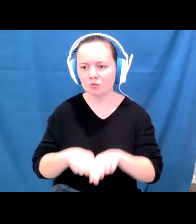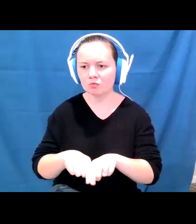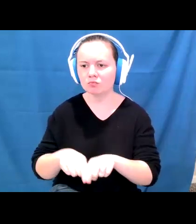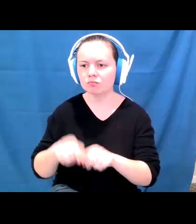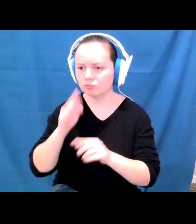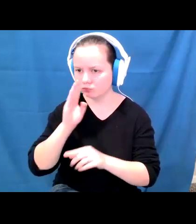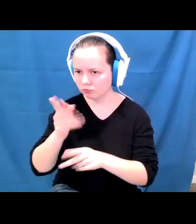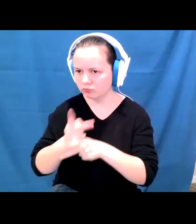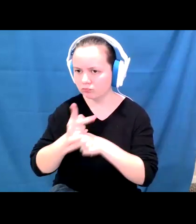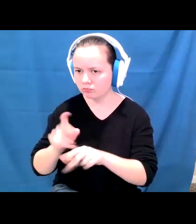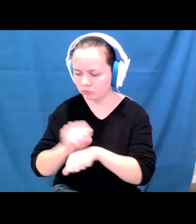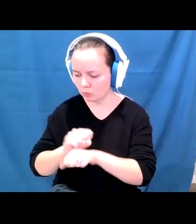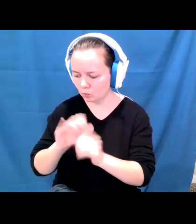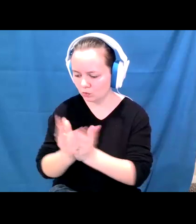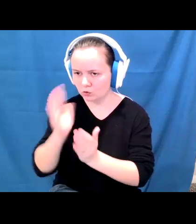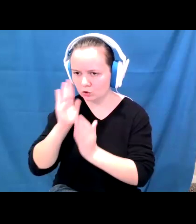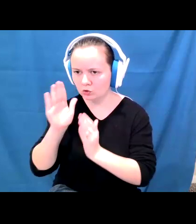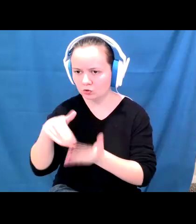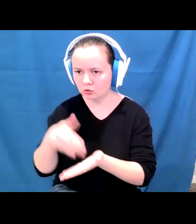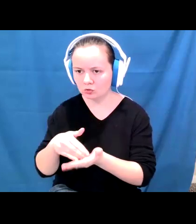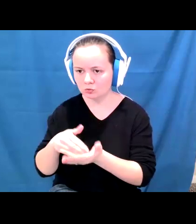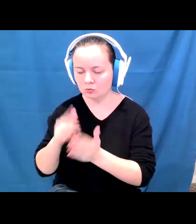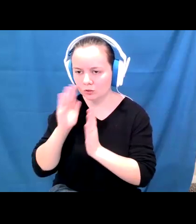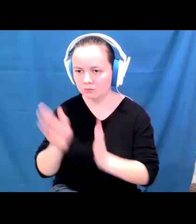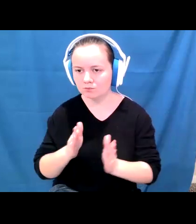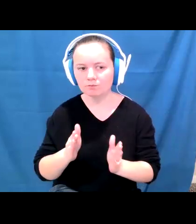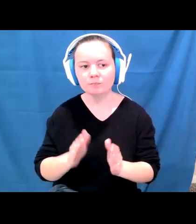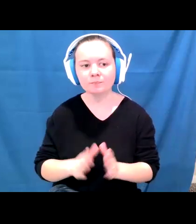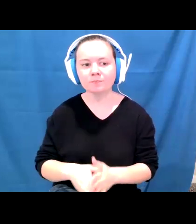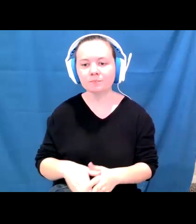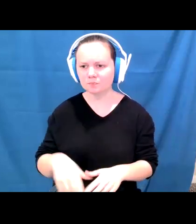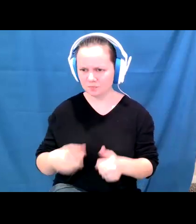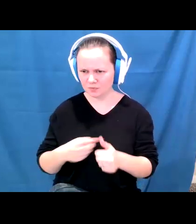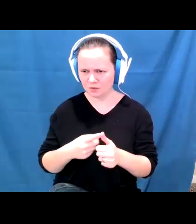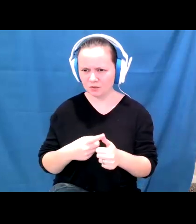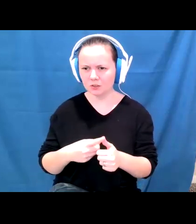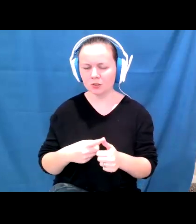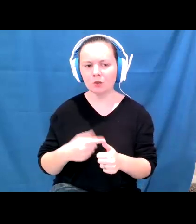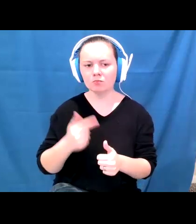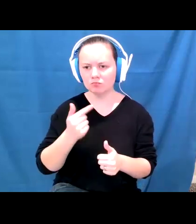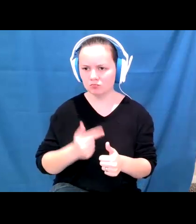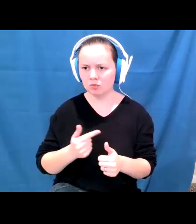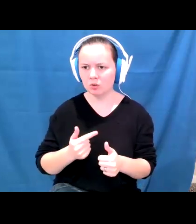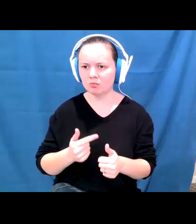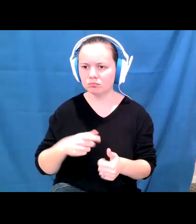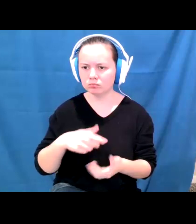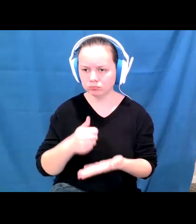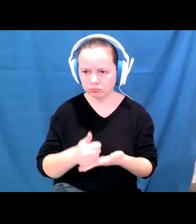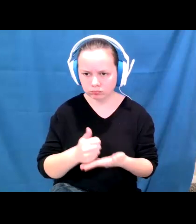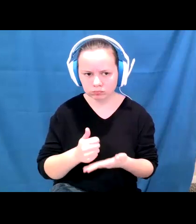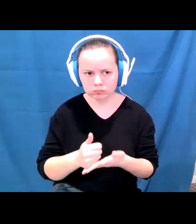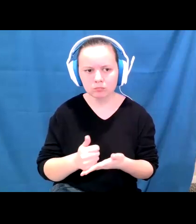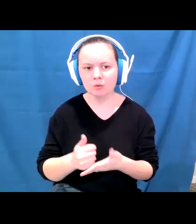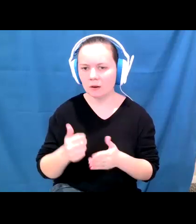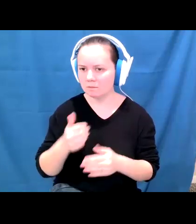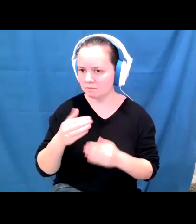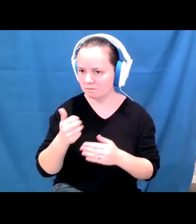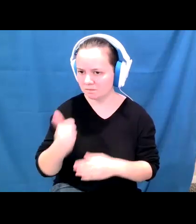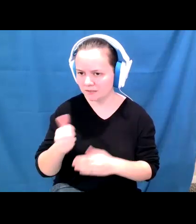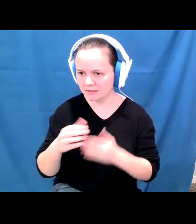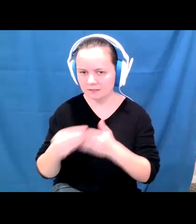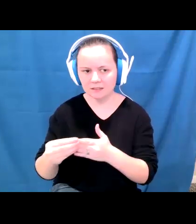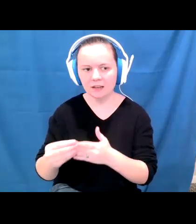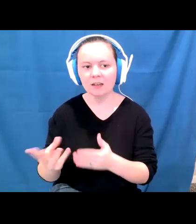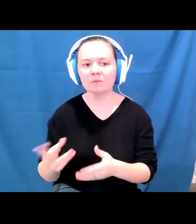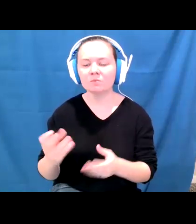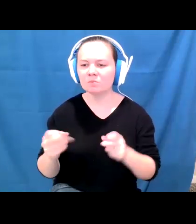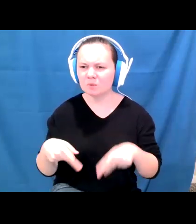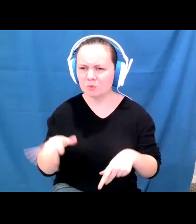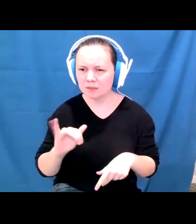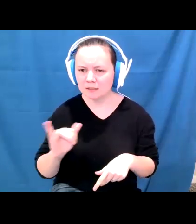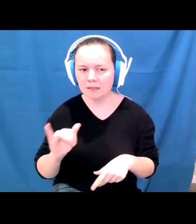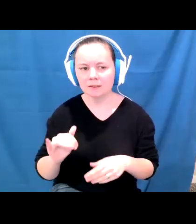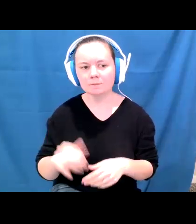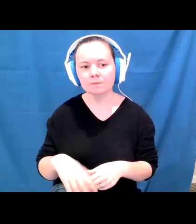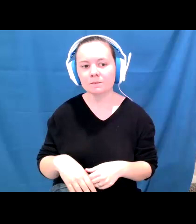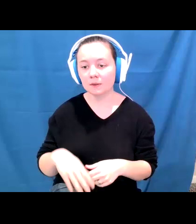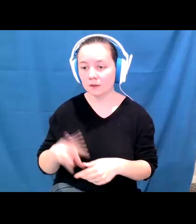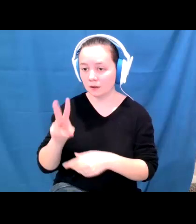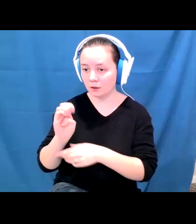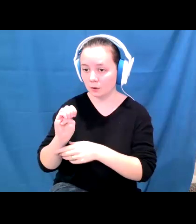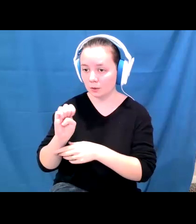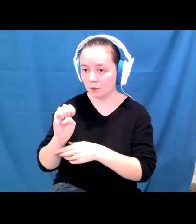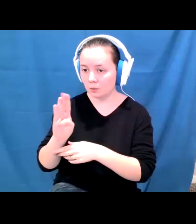The first is the lowest level of intensity TA, which is self-guided technical assistance involving opportunities like the Strategies Center webinar series that we kicked off